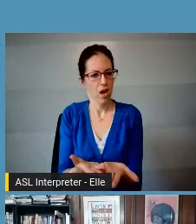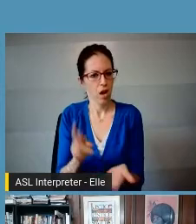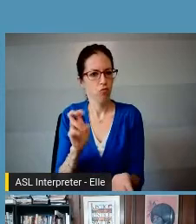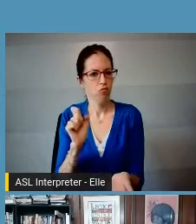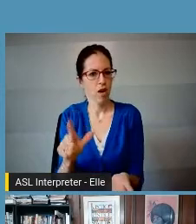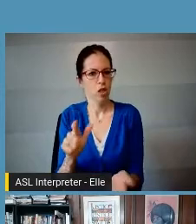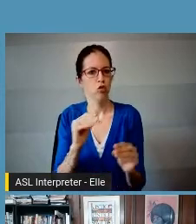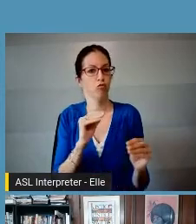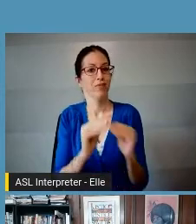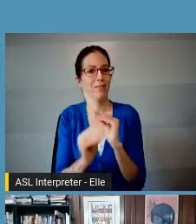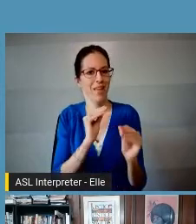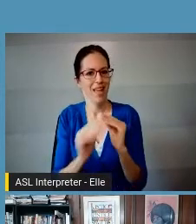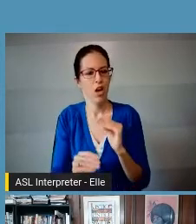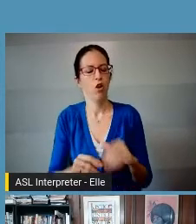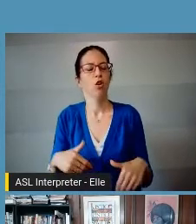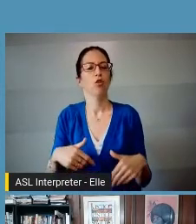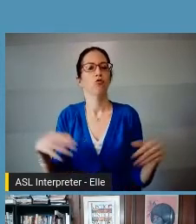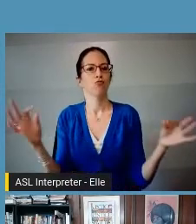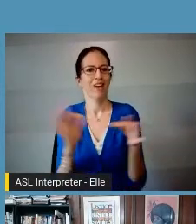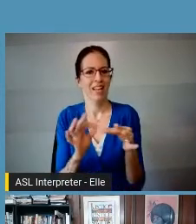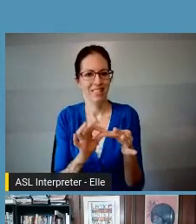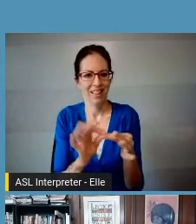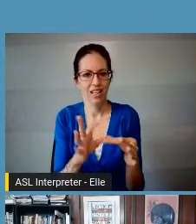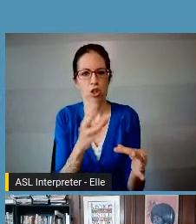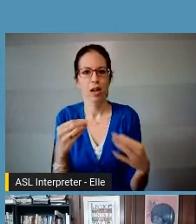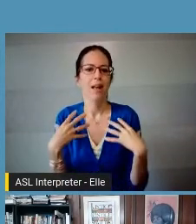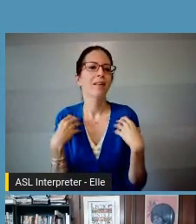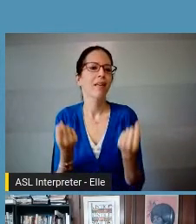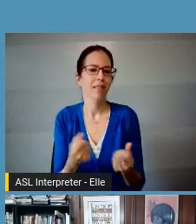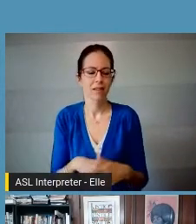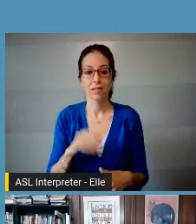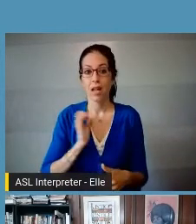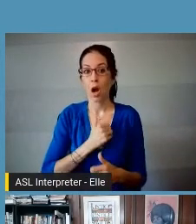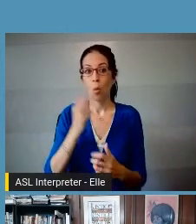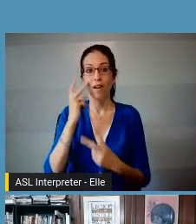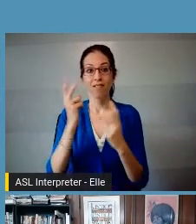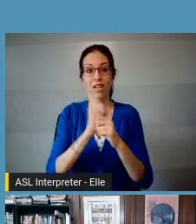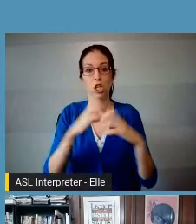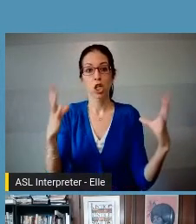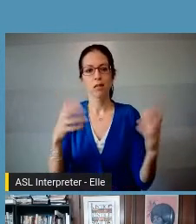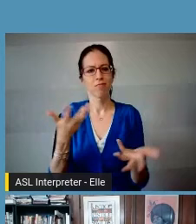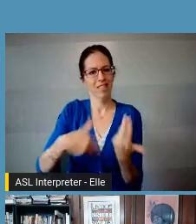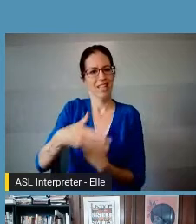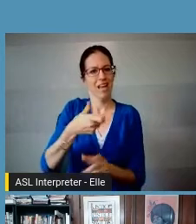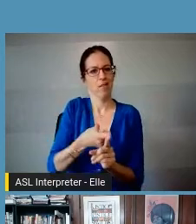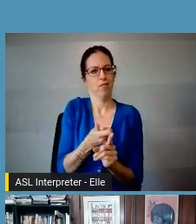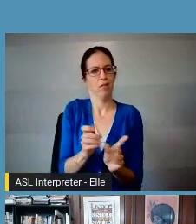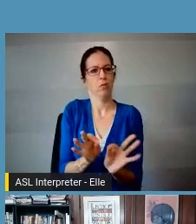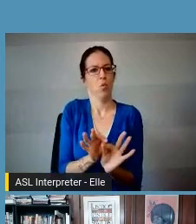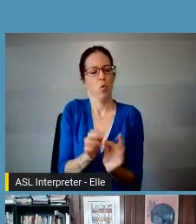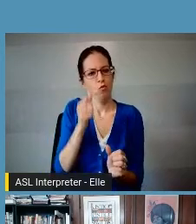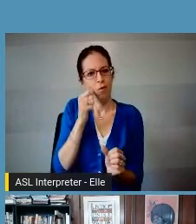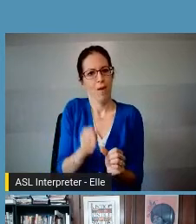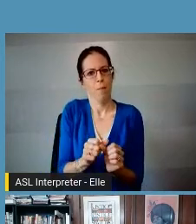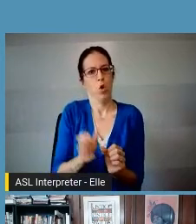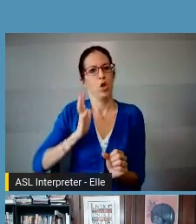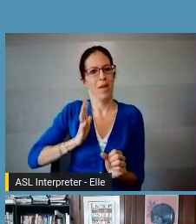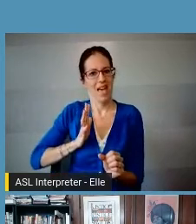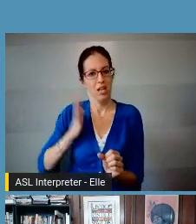Our vision, a society that remembers its past order to shape a better future. A nation undivided